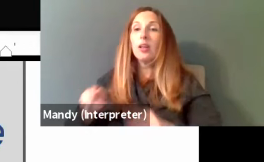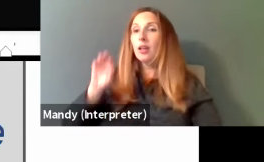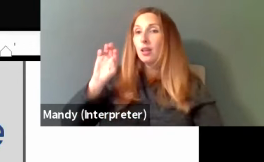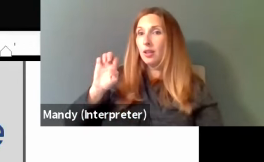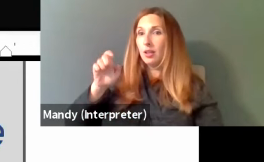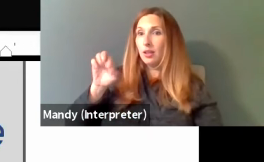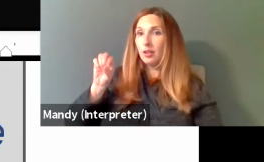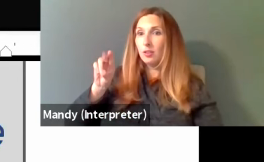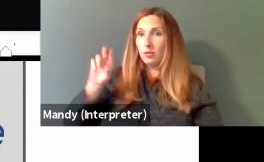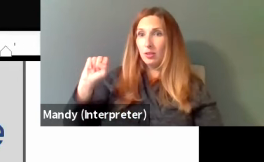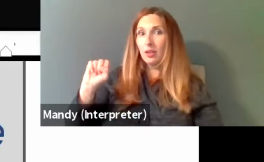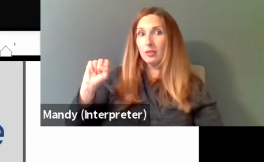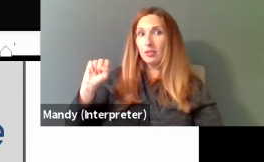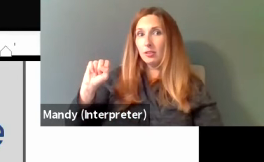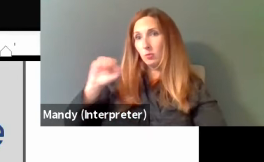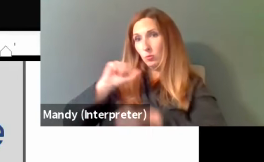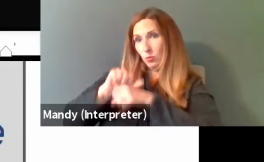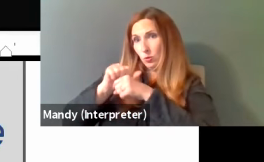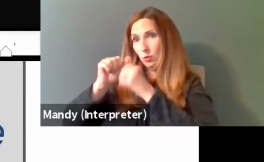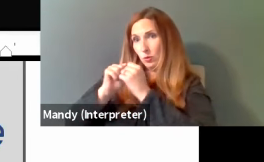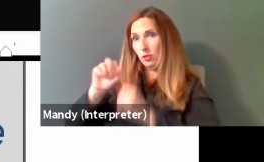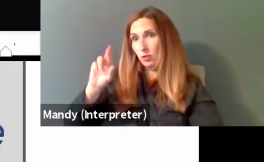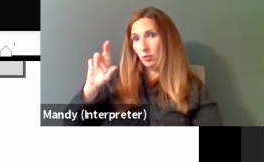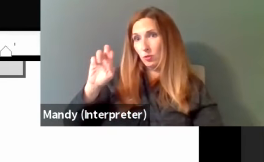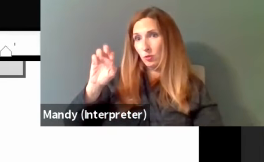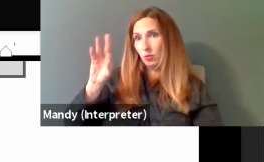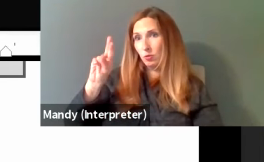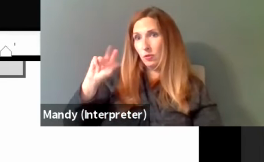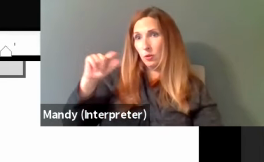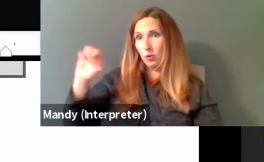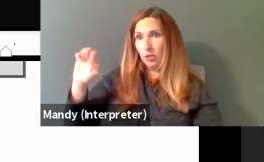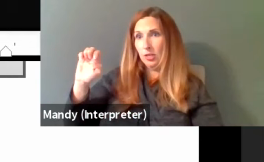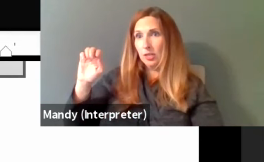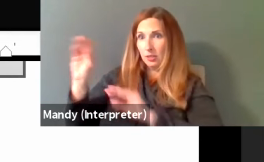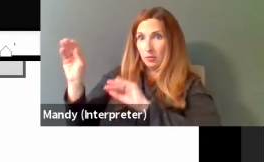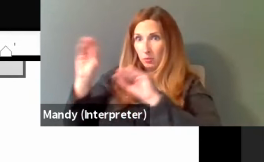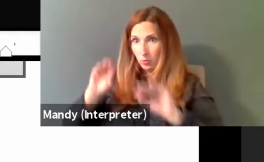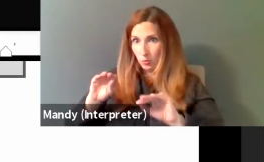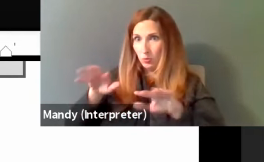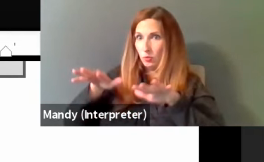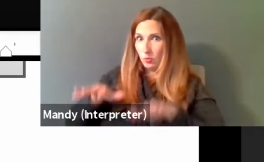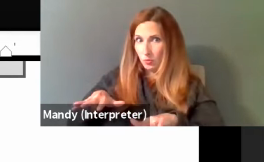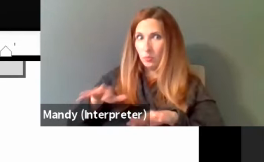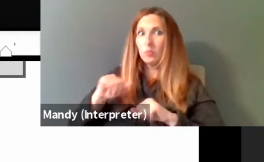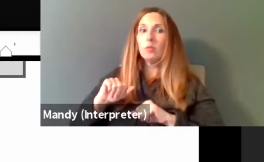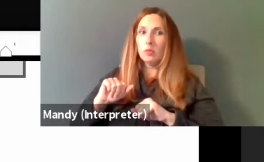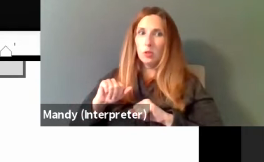is a refugee resettlement organization. So when explaining the services that they provide